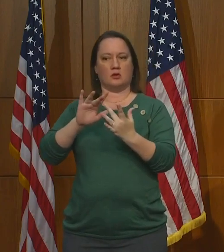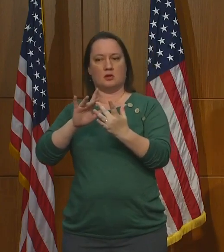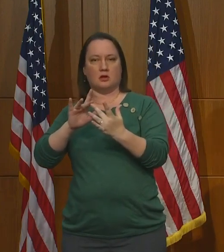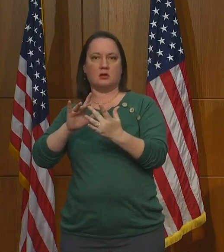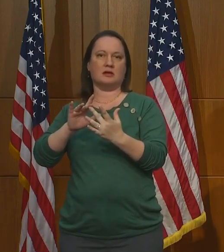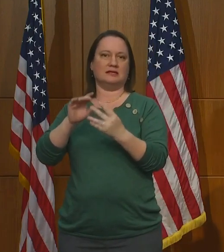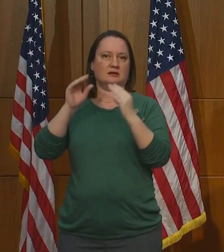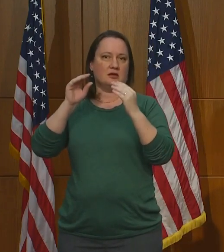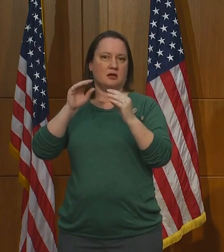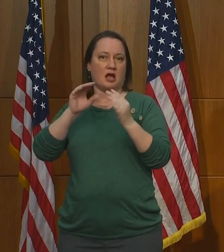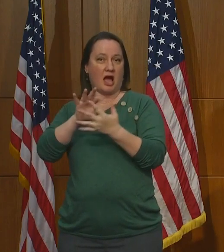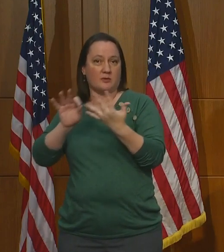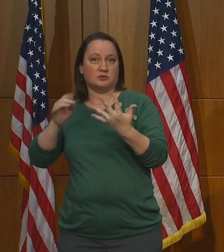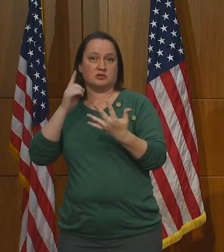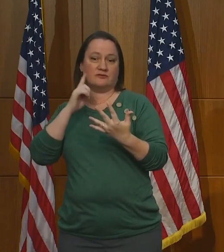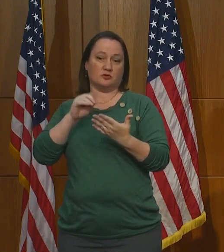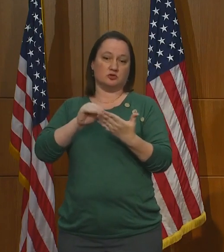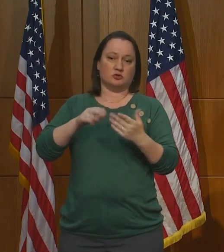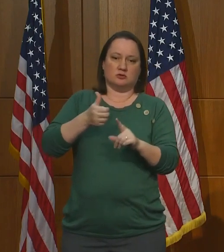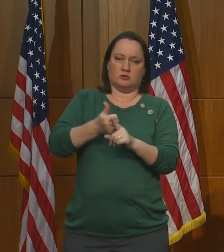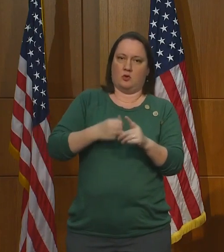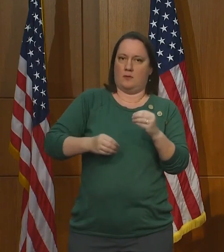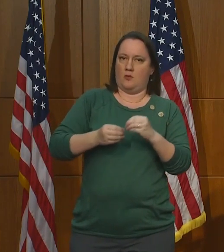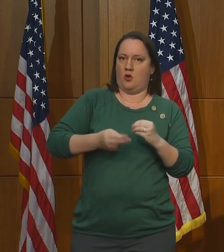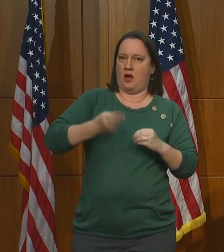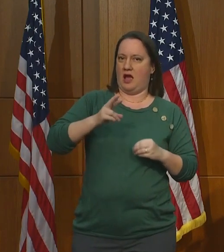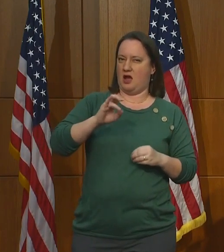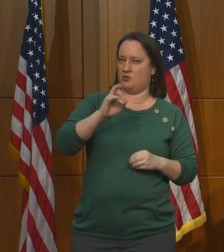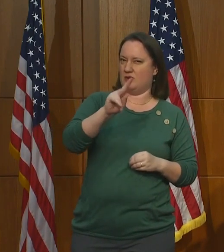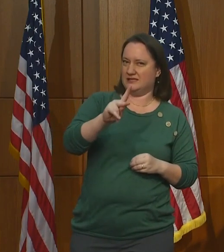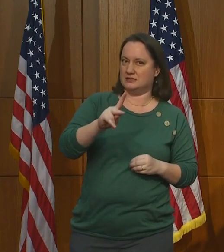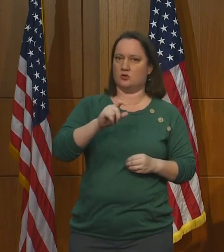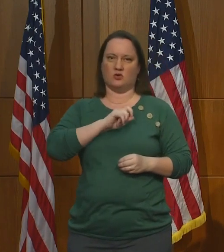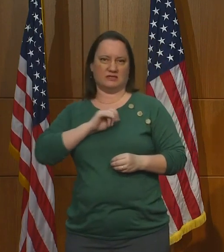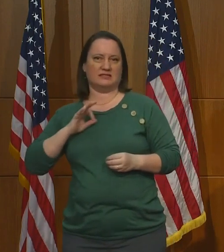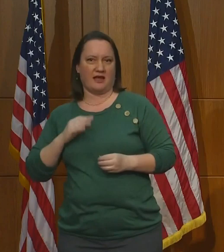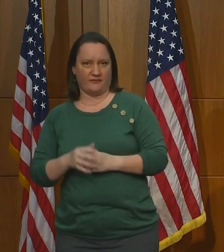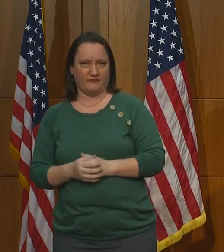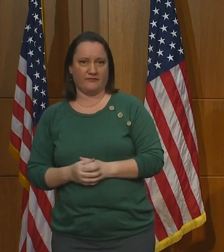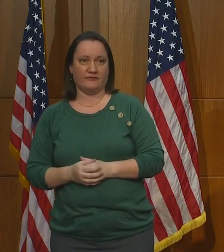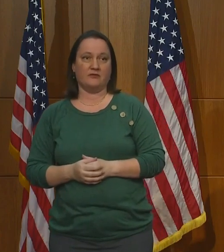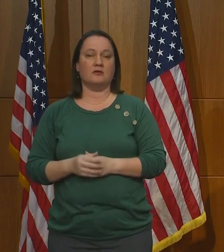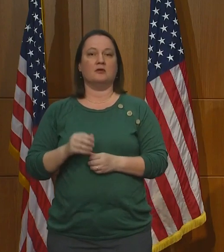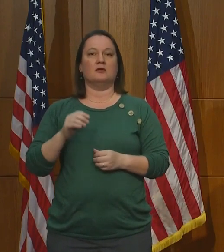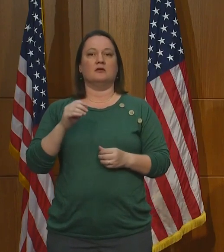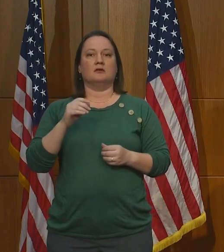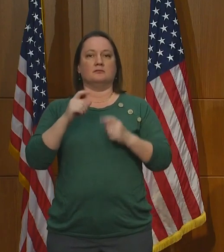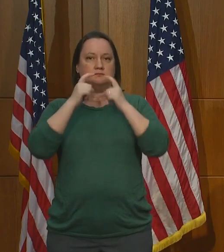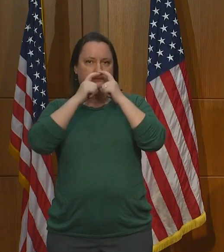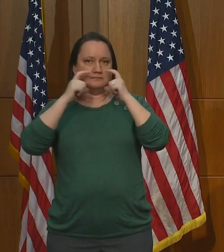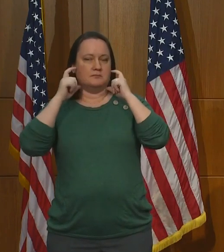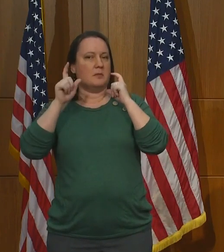FOR HIGH RISK STUDENTS AND STAFF. THERE WILL BE DAILY HEALTH SCREENINGS AND WEARING A